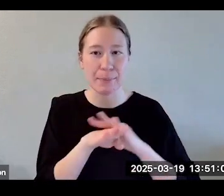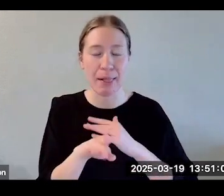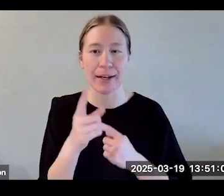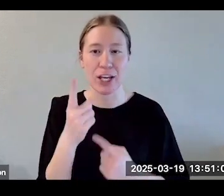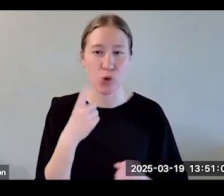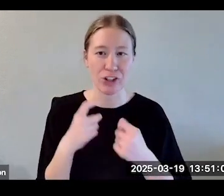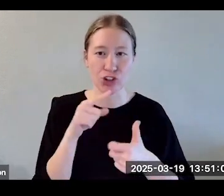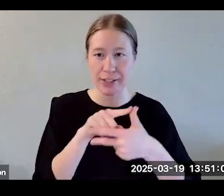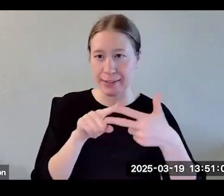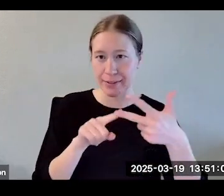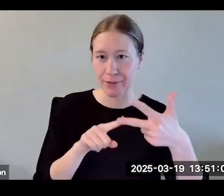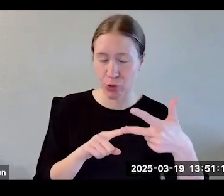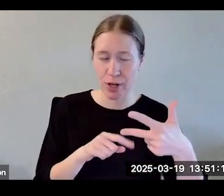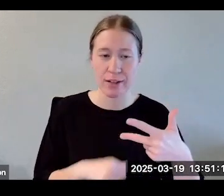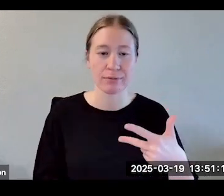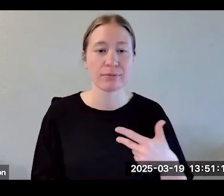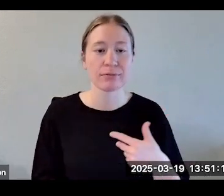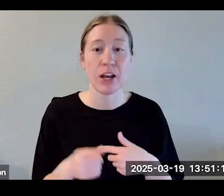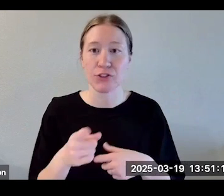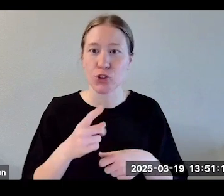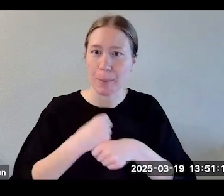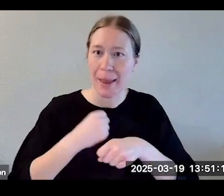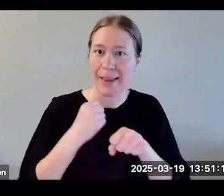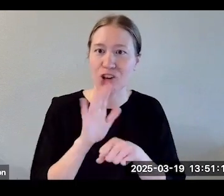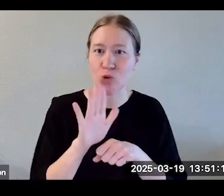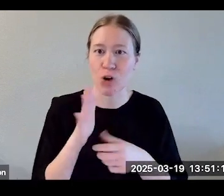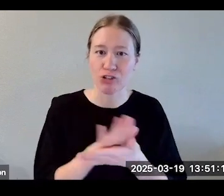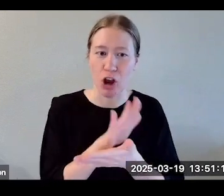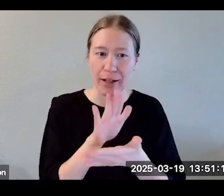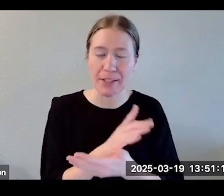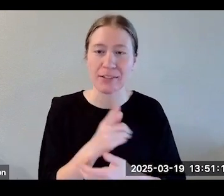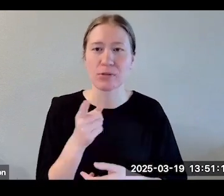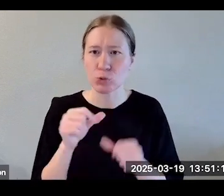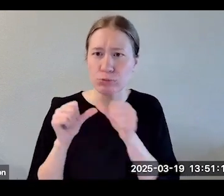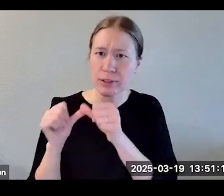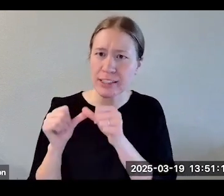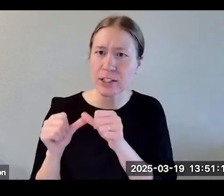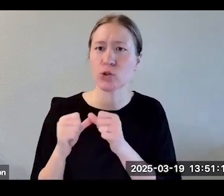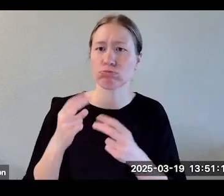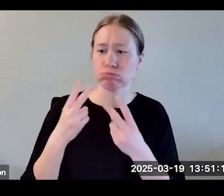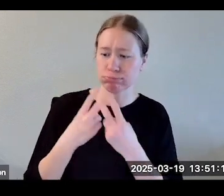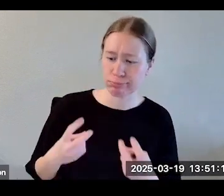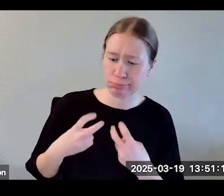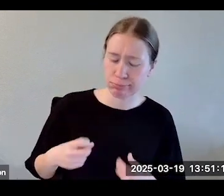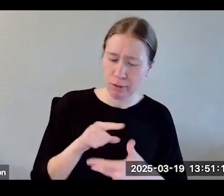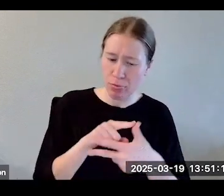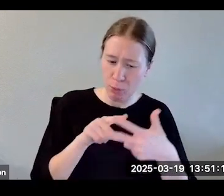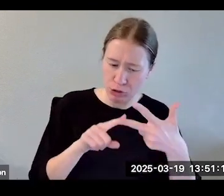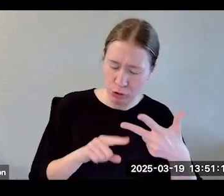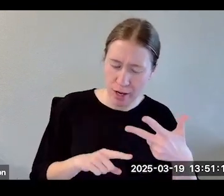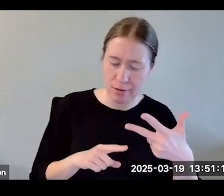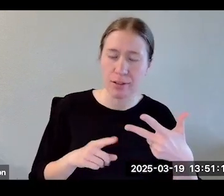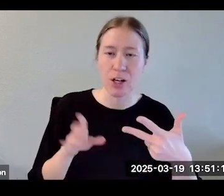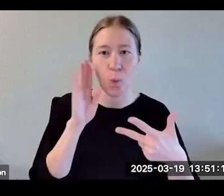If you're asking those questions, then you're hopefully going to be able to think about making those documents more accessible as you go